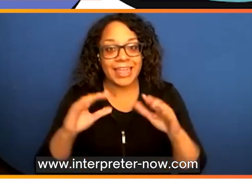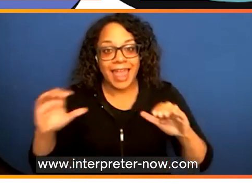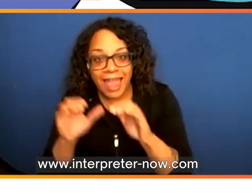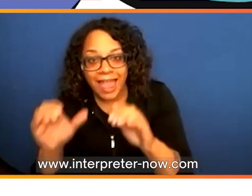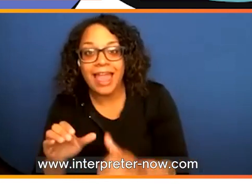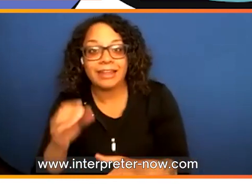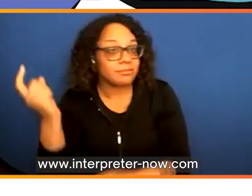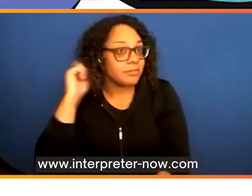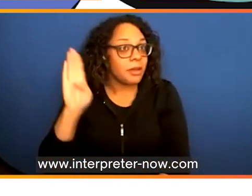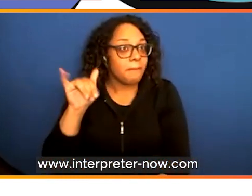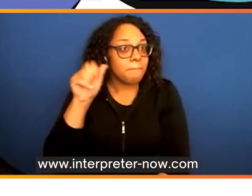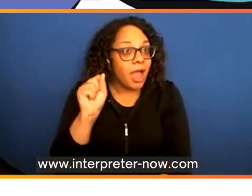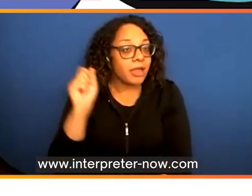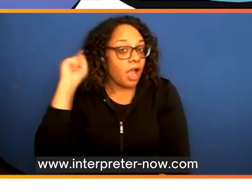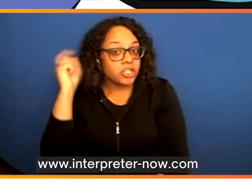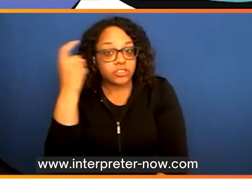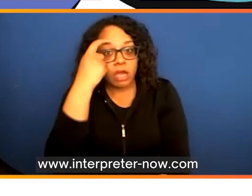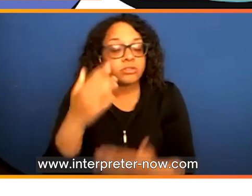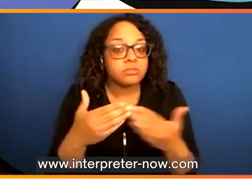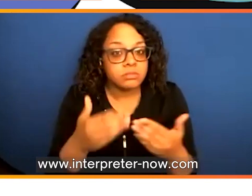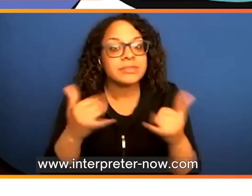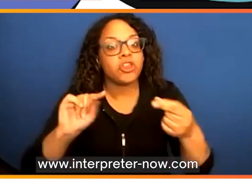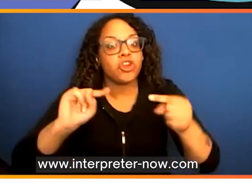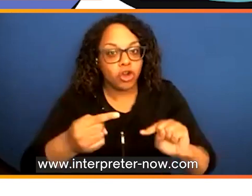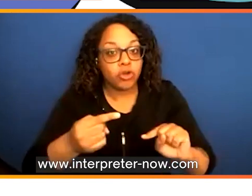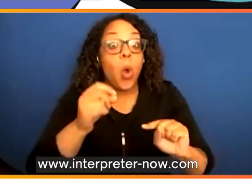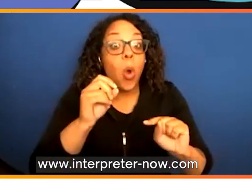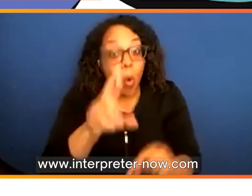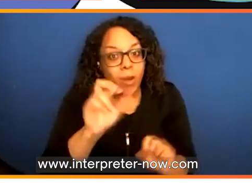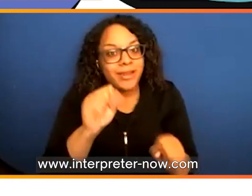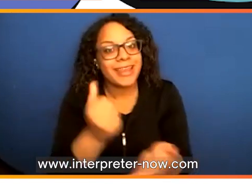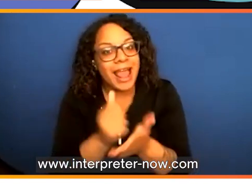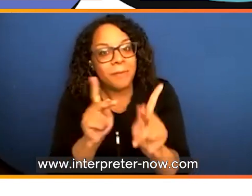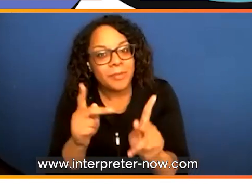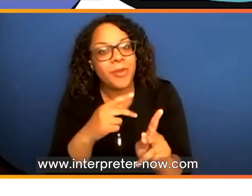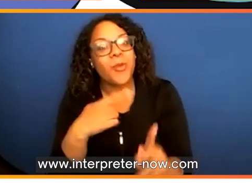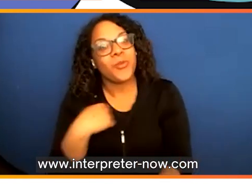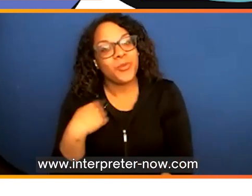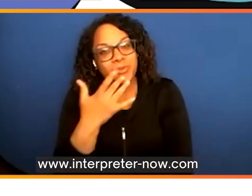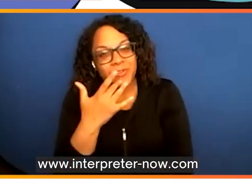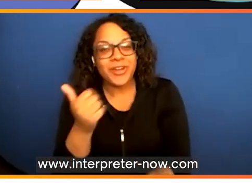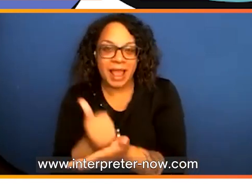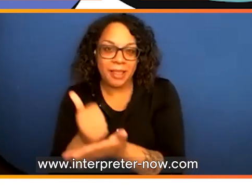biases we have, consciously or unconsciously, can hurt or help people, and we want to help people.